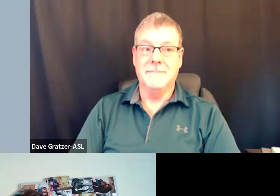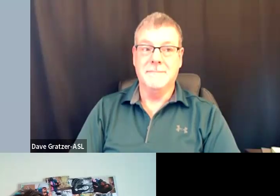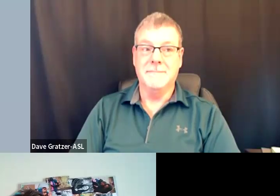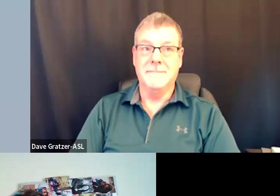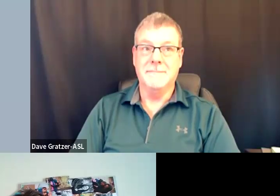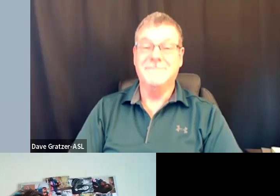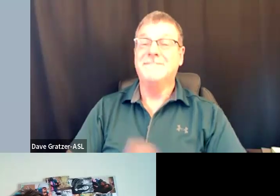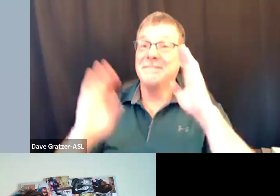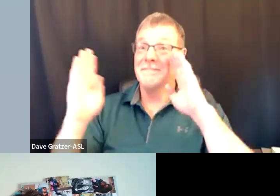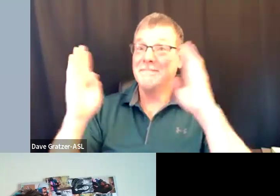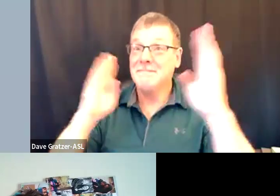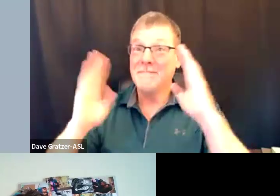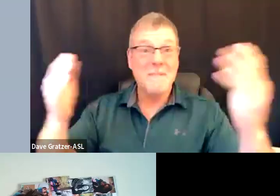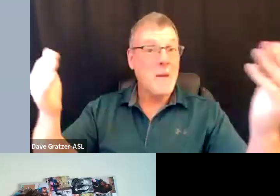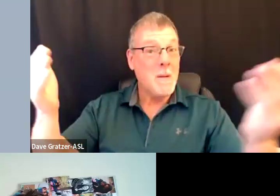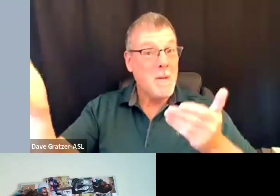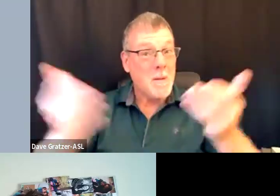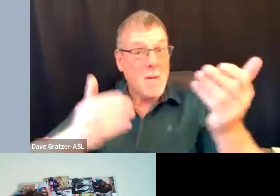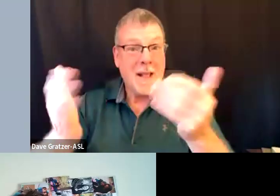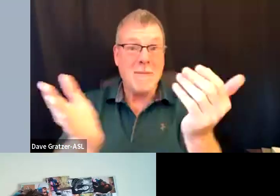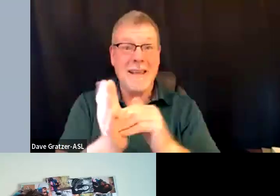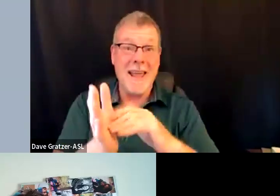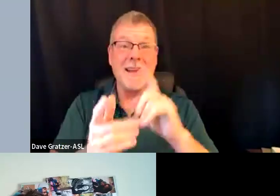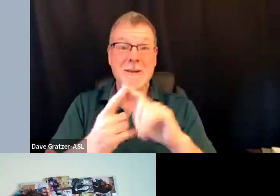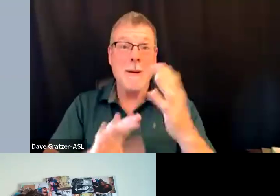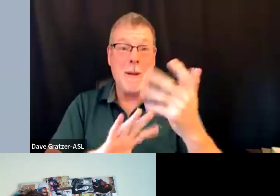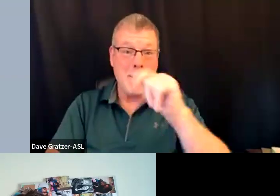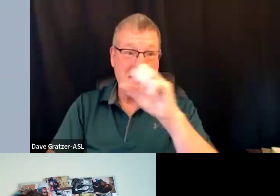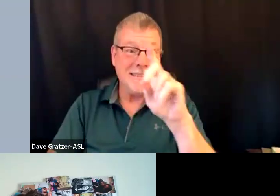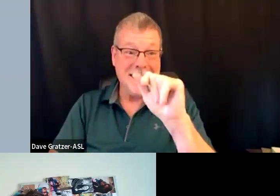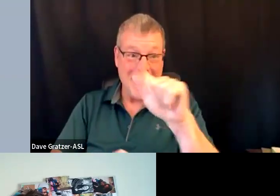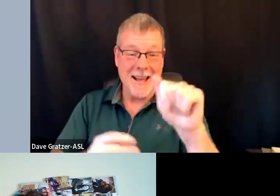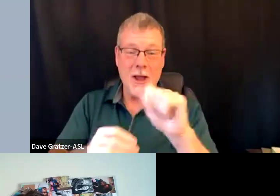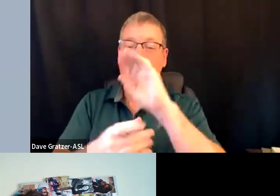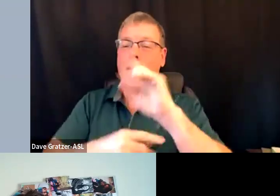All right. Welcome again to the PATH Data in HMIS Office Hours.